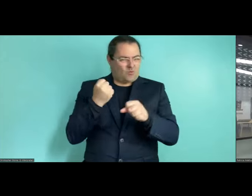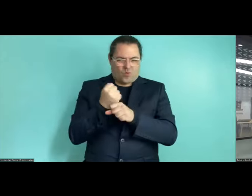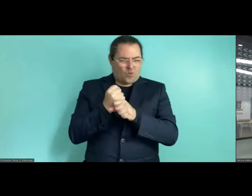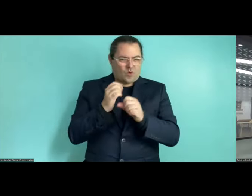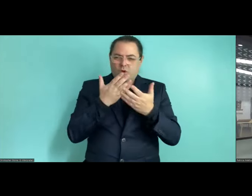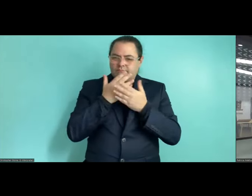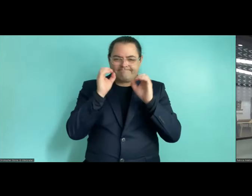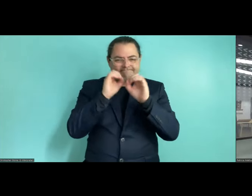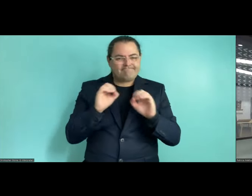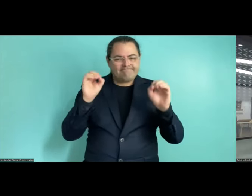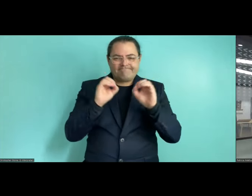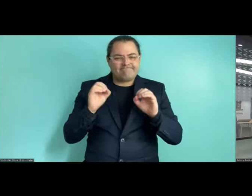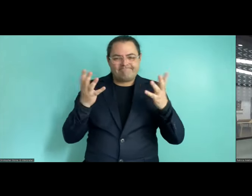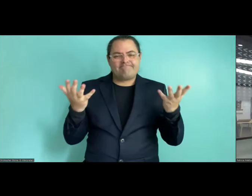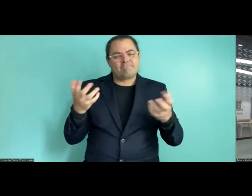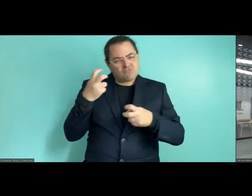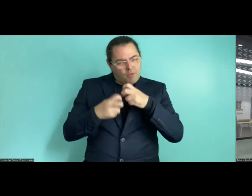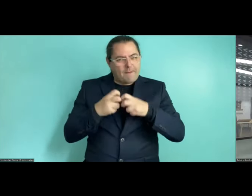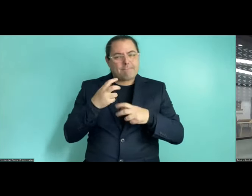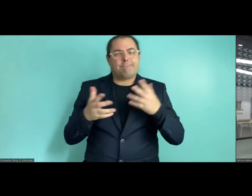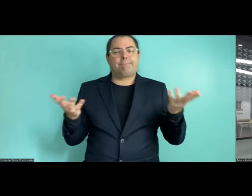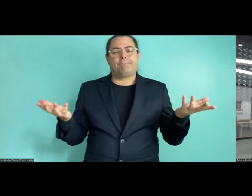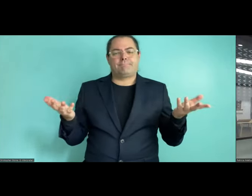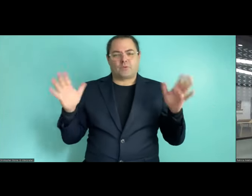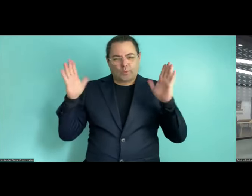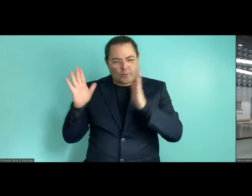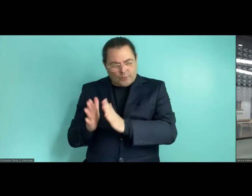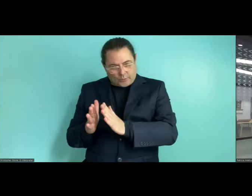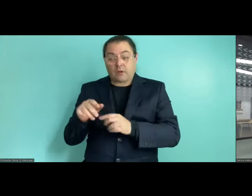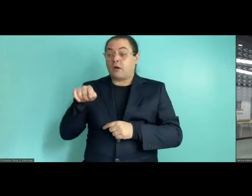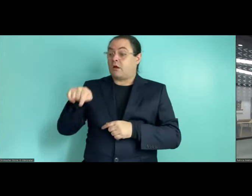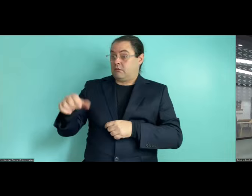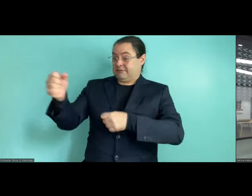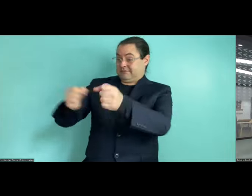14:21:34 you know actually assist in making sure that you know we provide opportunities